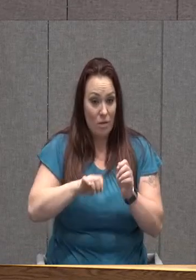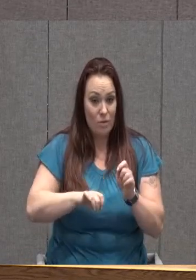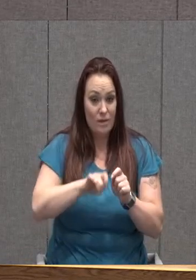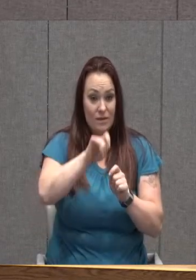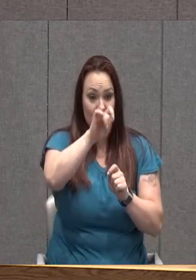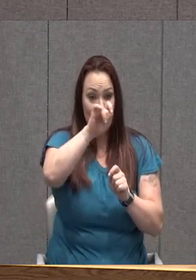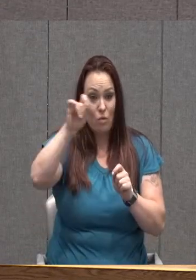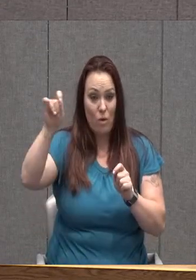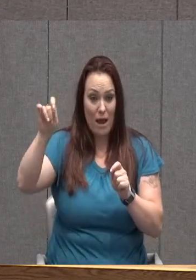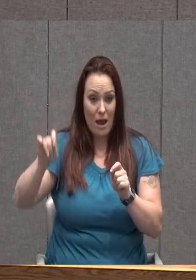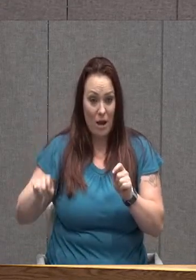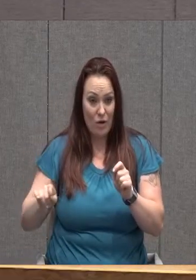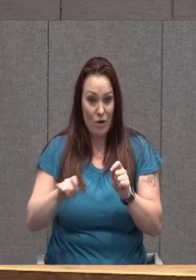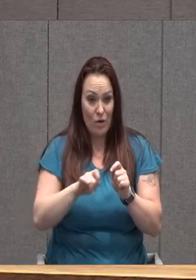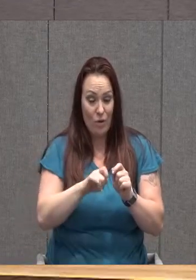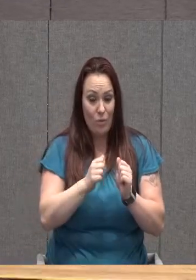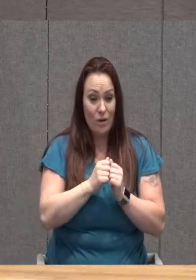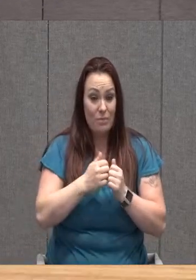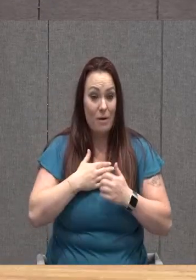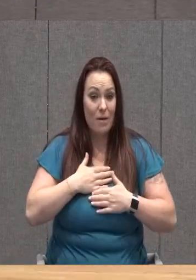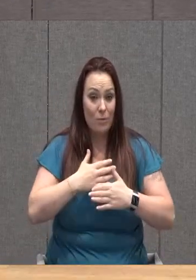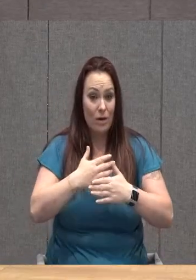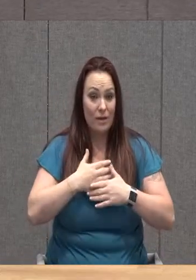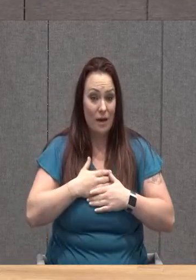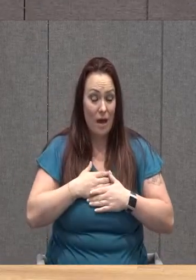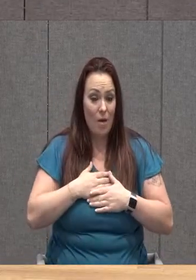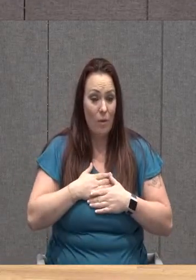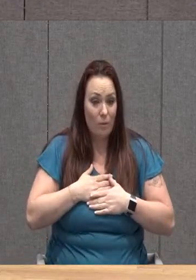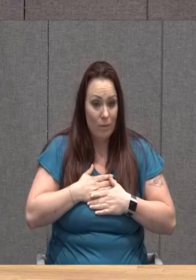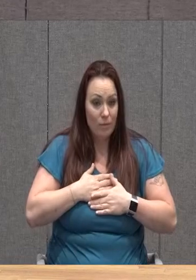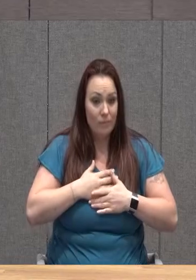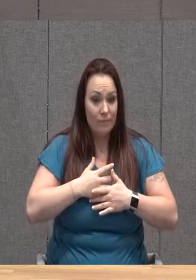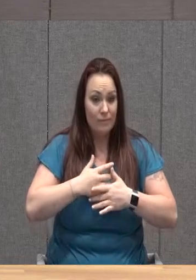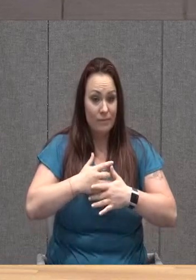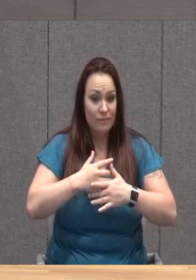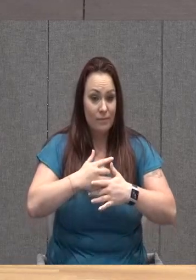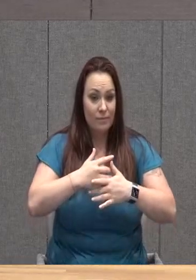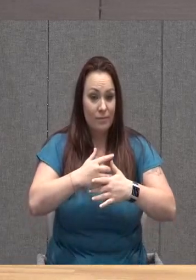I'm gonna breathe in for four, hold it for four,